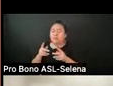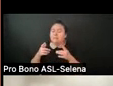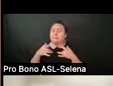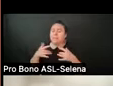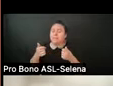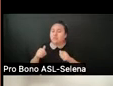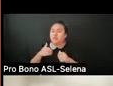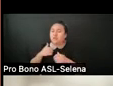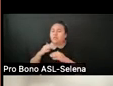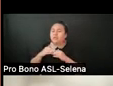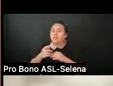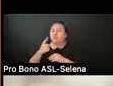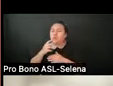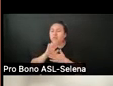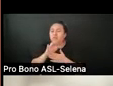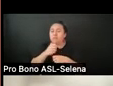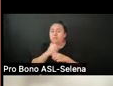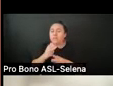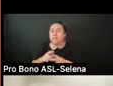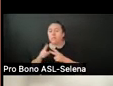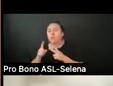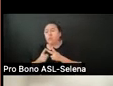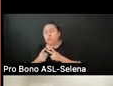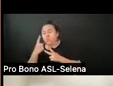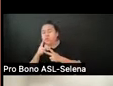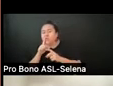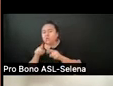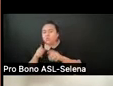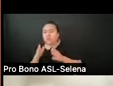So, you will have two external reviewers reviewing your project thoroughly.